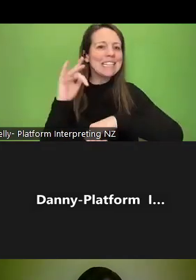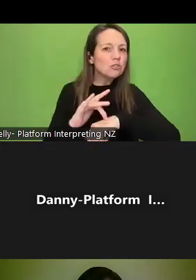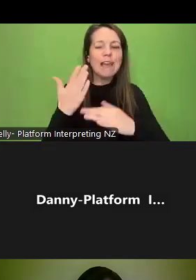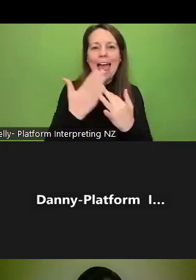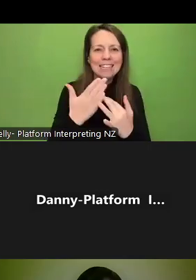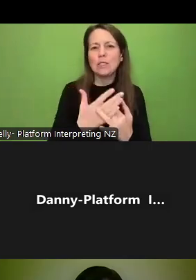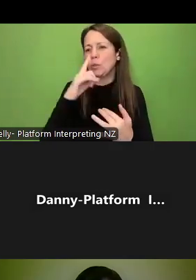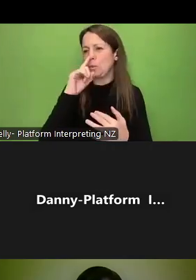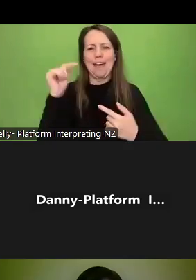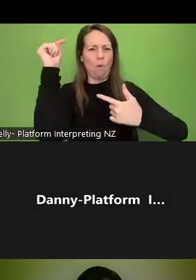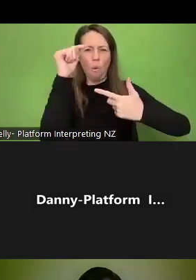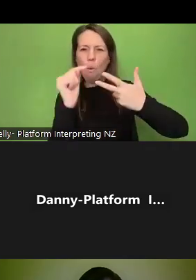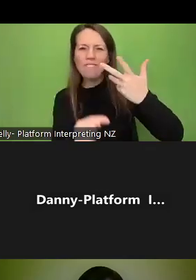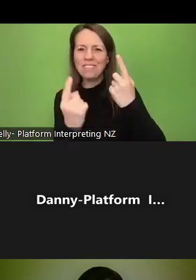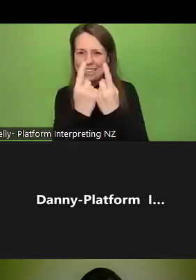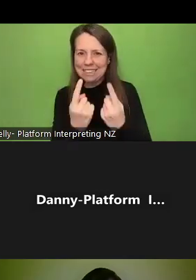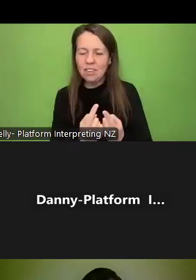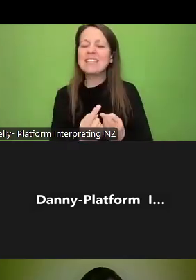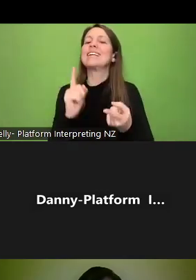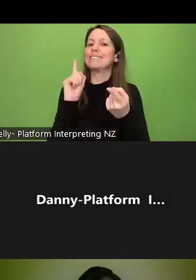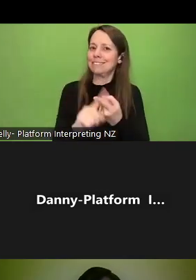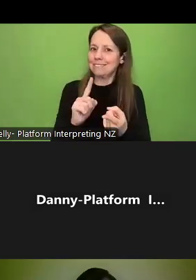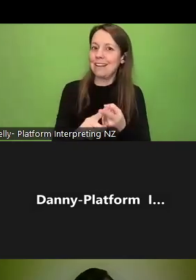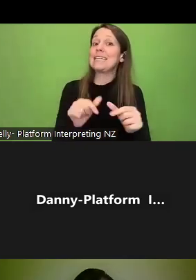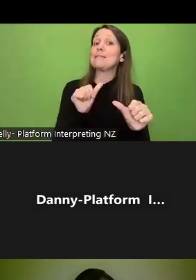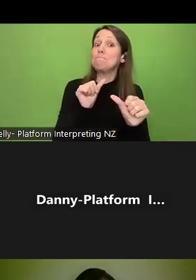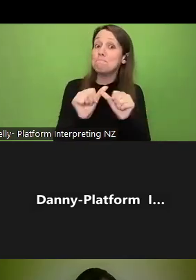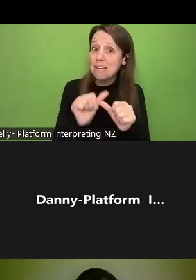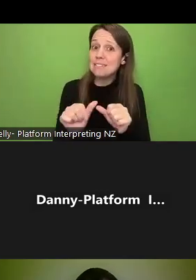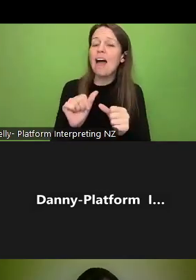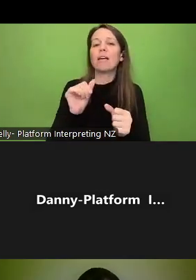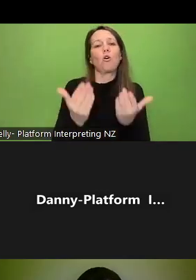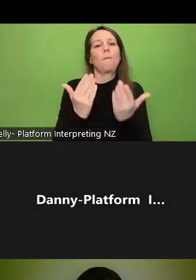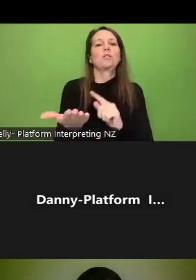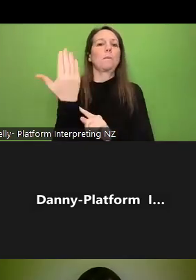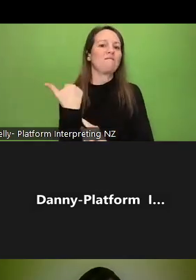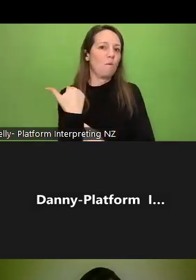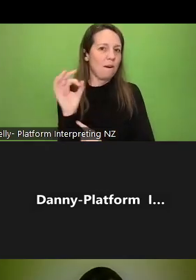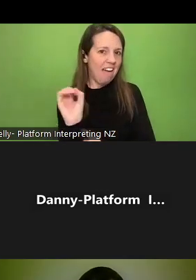and that is still better. So we know that it's never going to be 100% right off the bat.